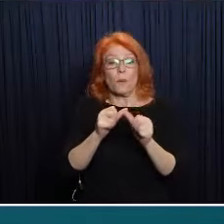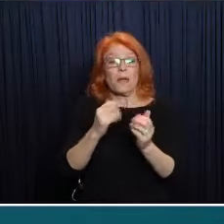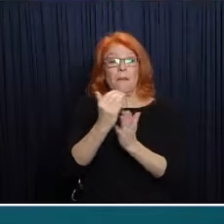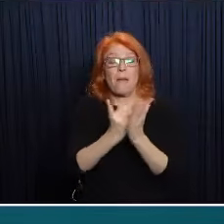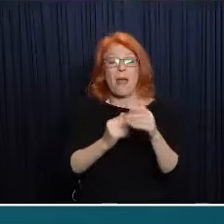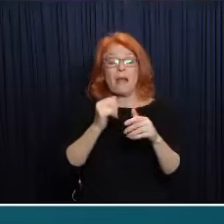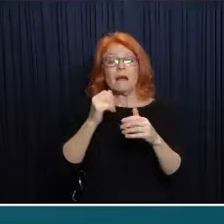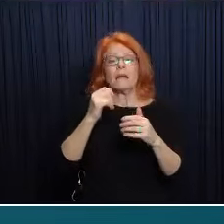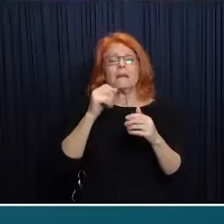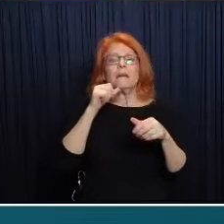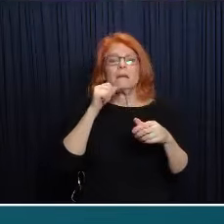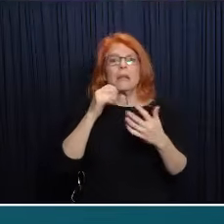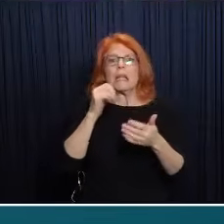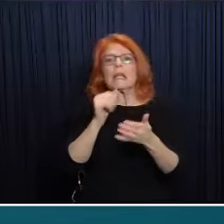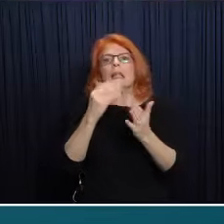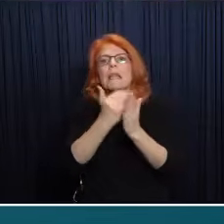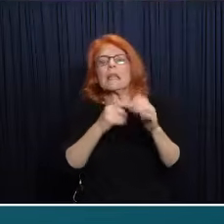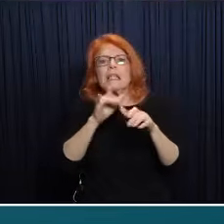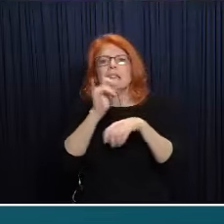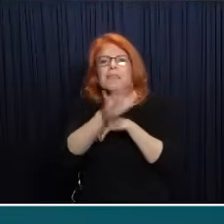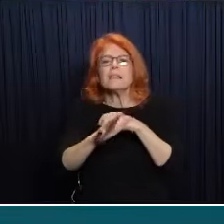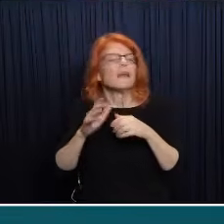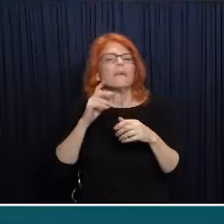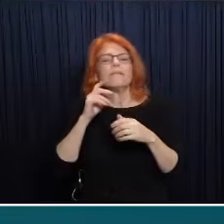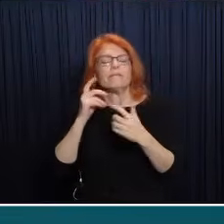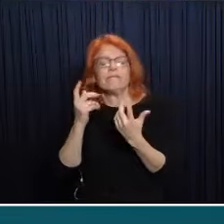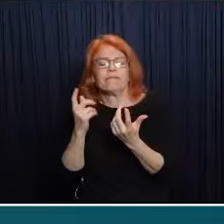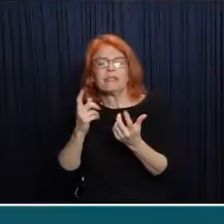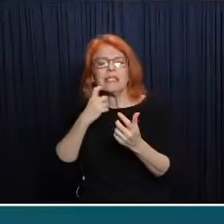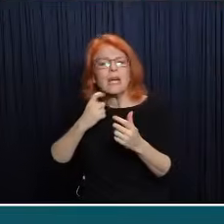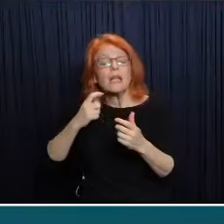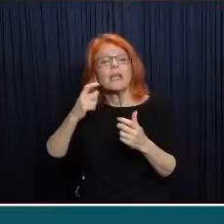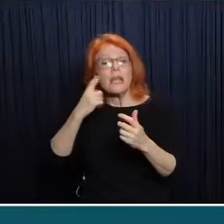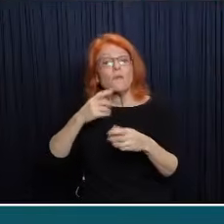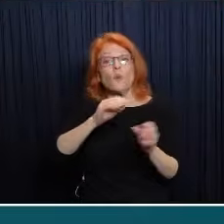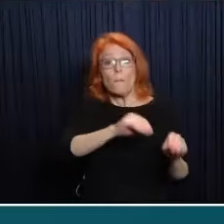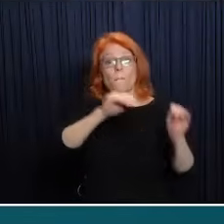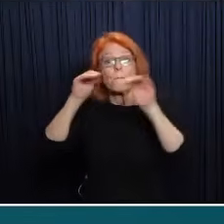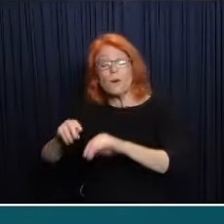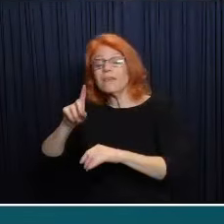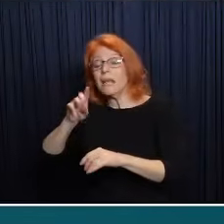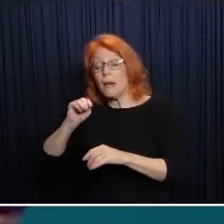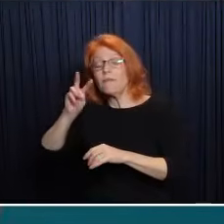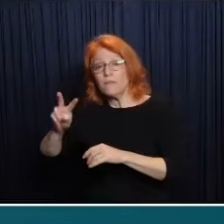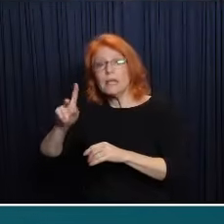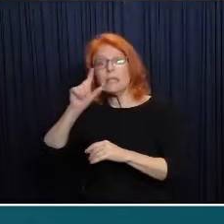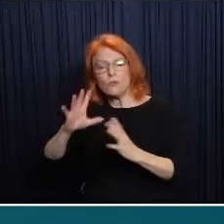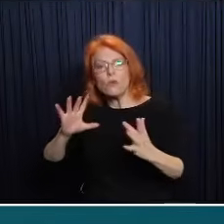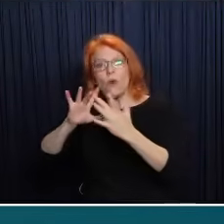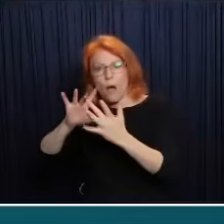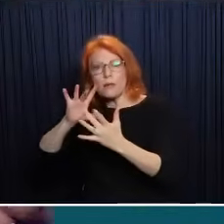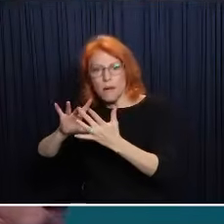WE HAVE BEEN DOING THIS IN ARIZONA AND I LIKE IT. WE ARE ABUSING THE MAIL IN